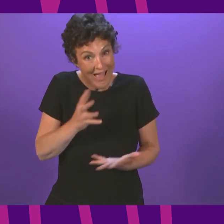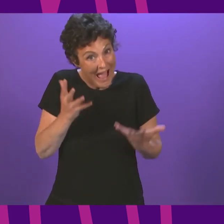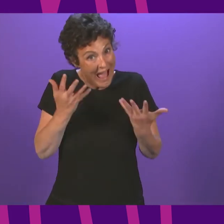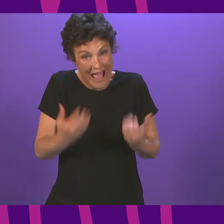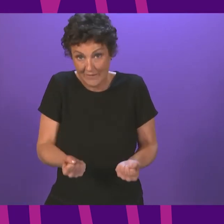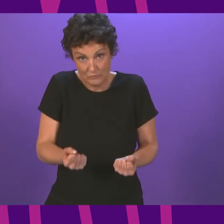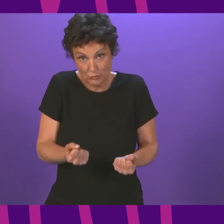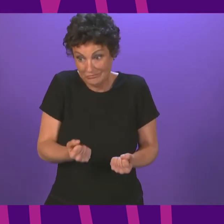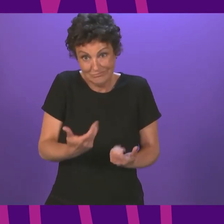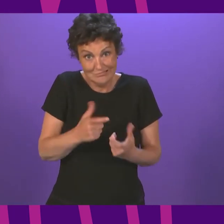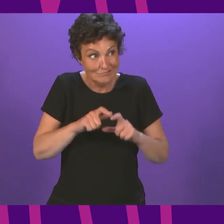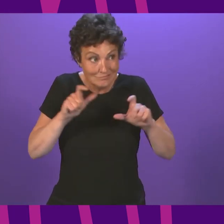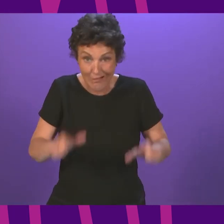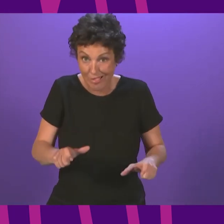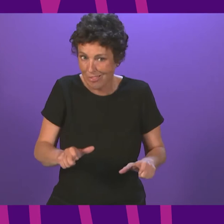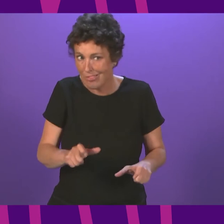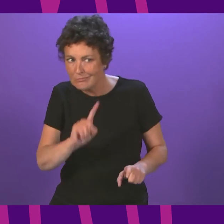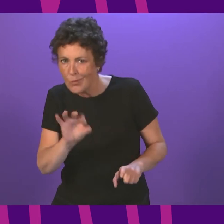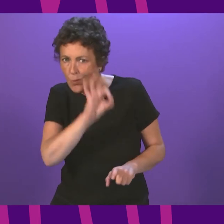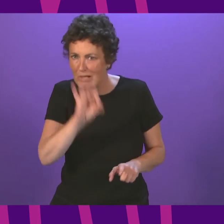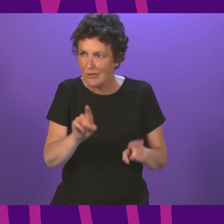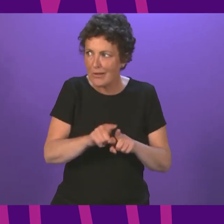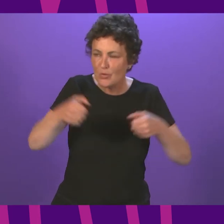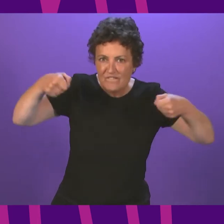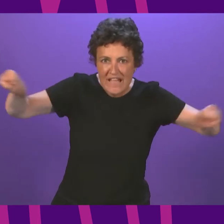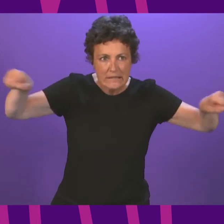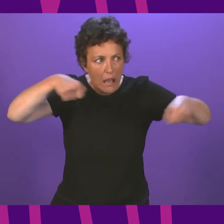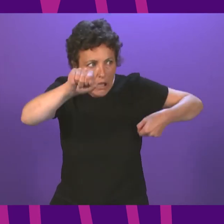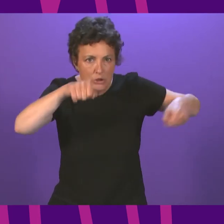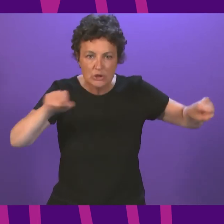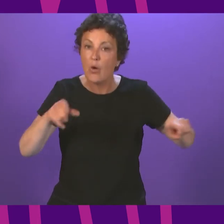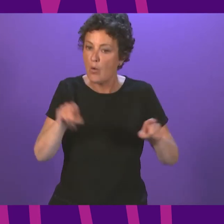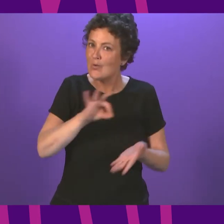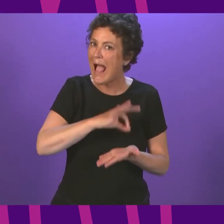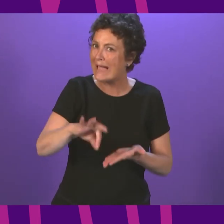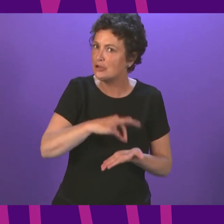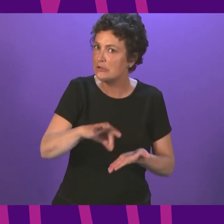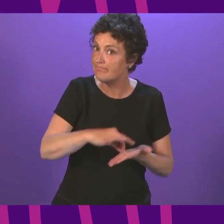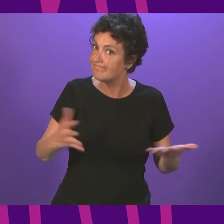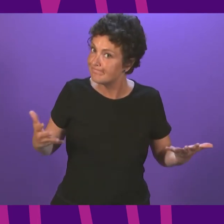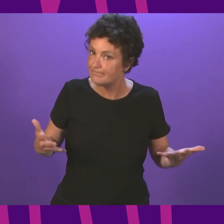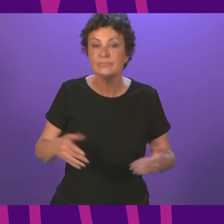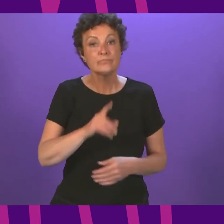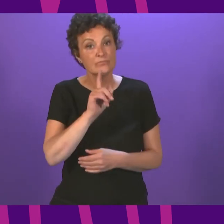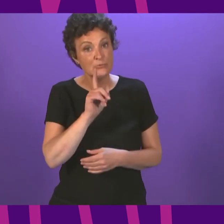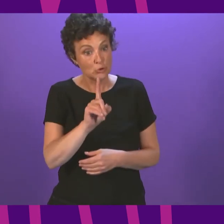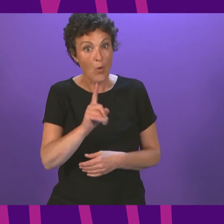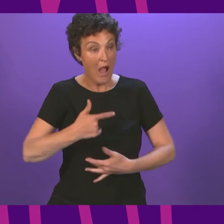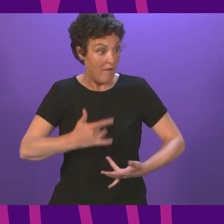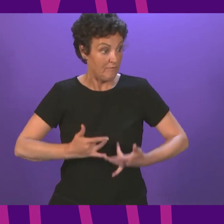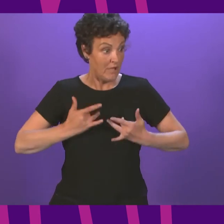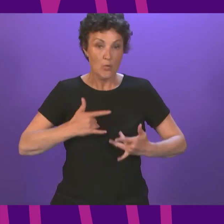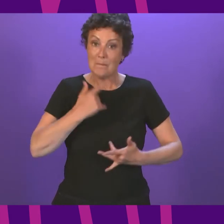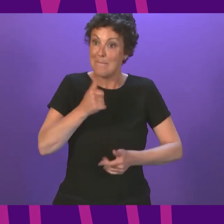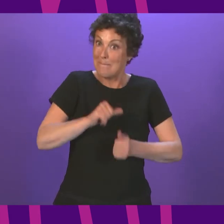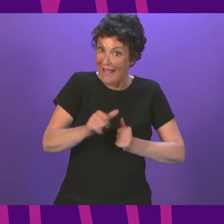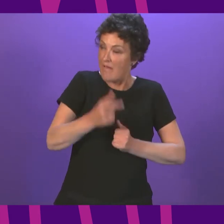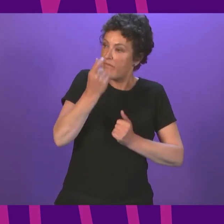around ventilation, hygiene and other questions, and it would be better if the Government clearly